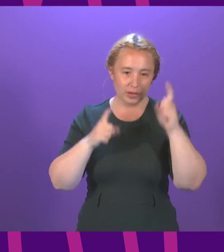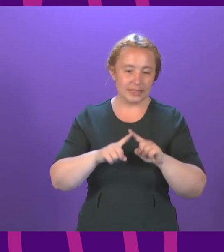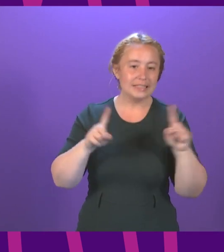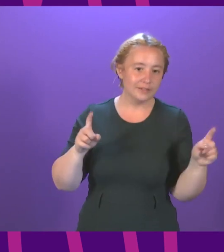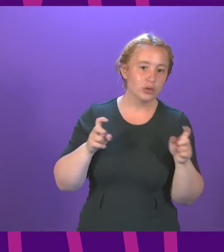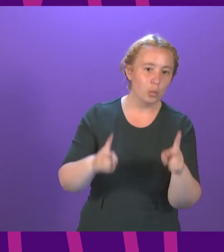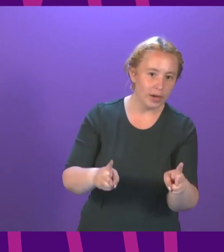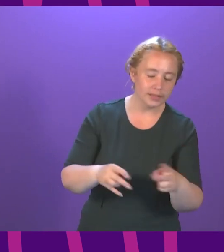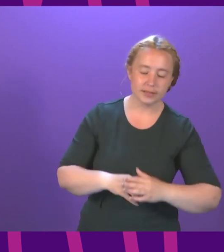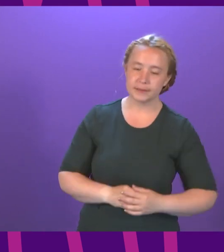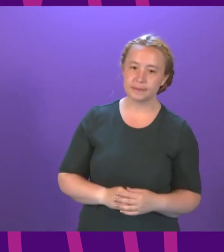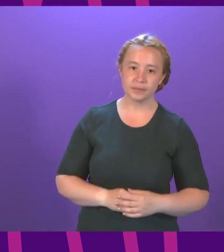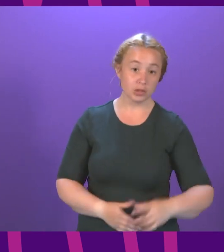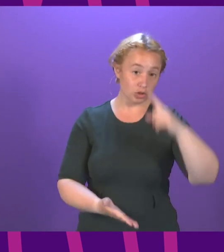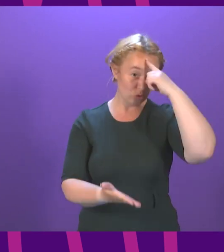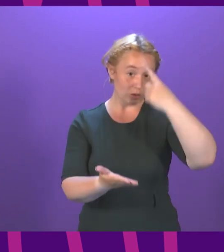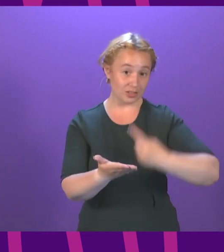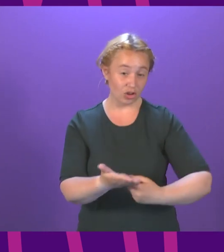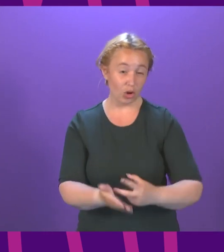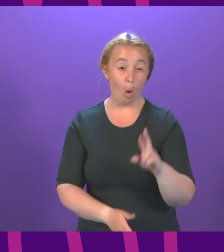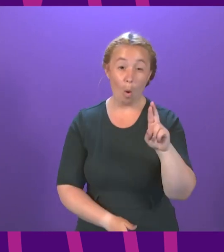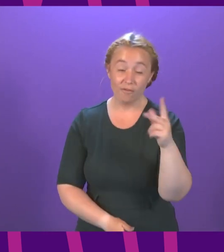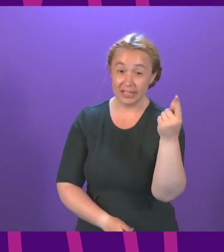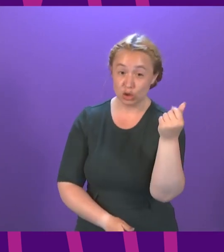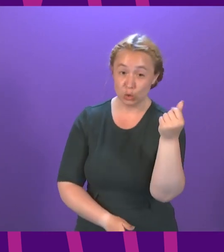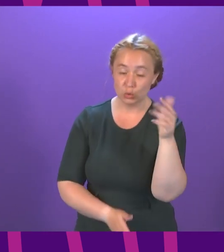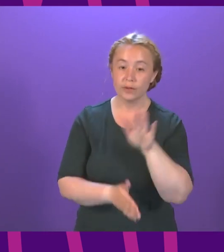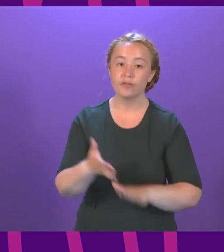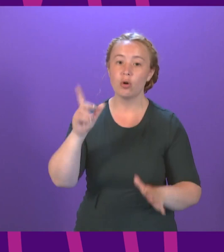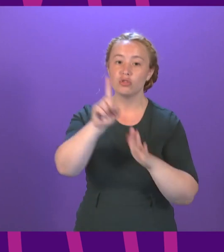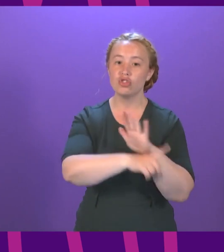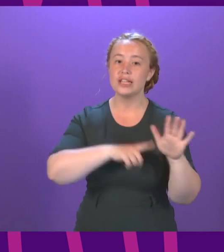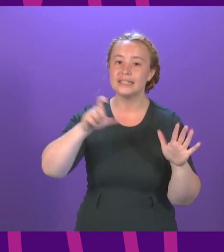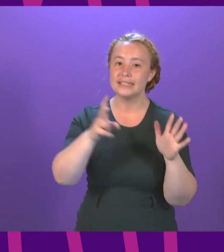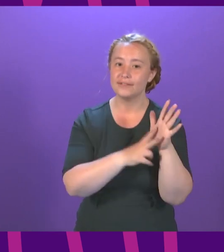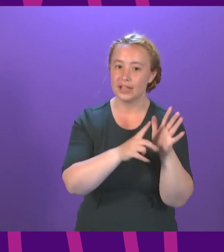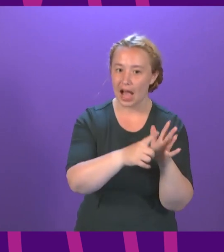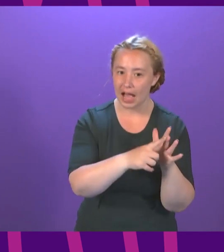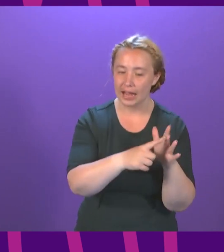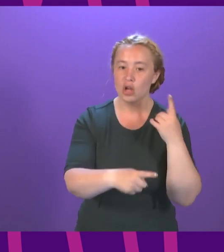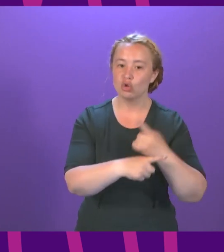The decision that will, I hope, come soon from the JCVI on vaccinating younger people will have a